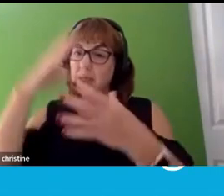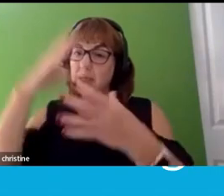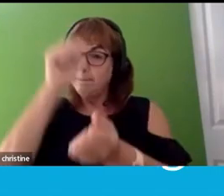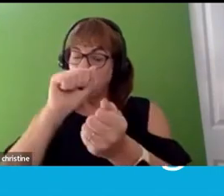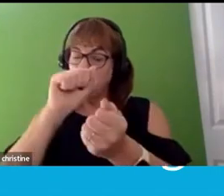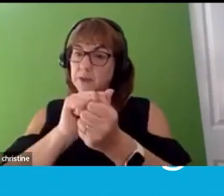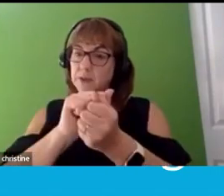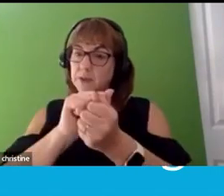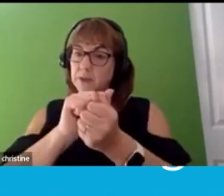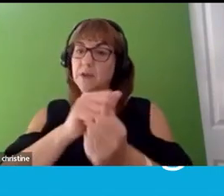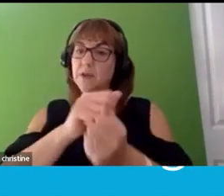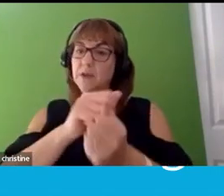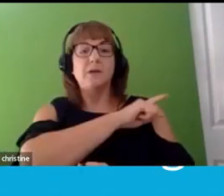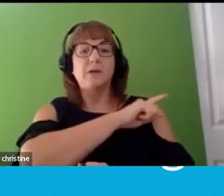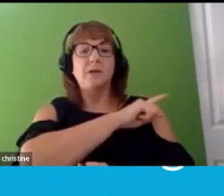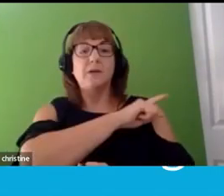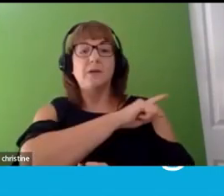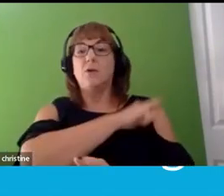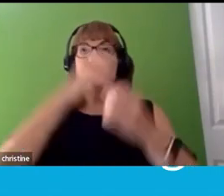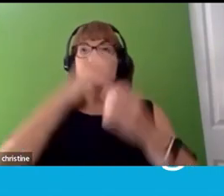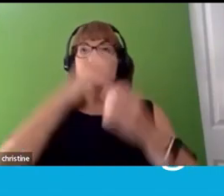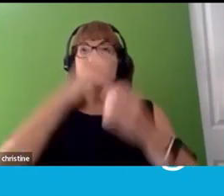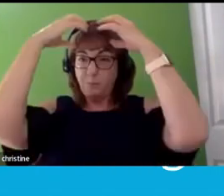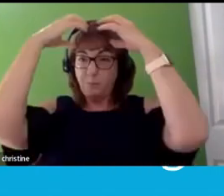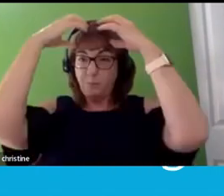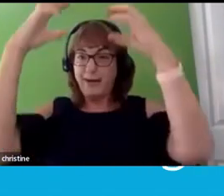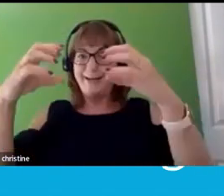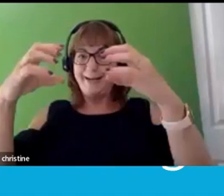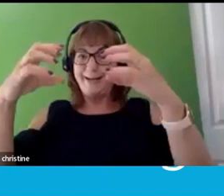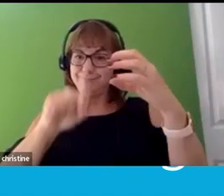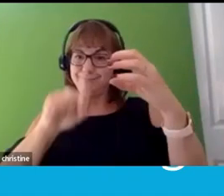the amazing way that God has made our brains links our sense of smell and our memory. And I